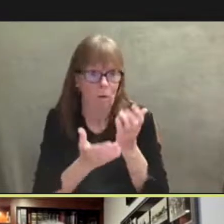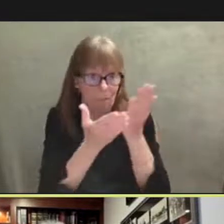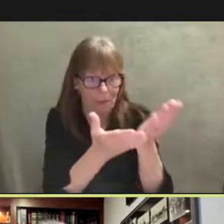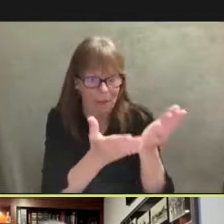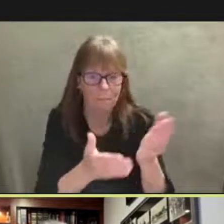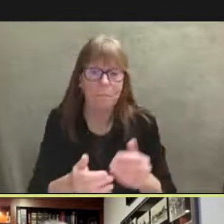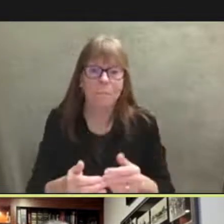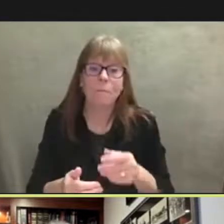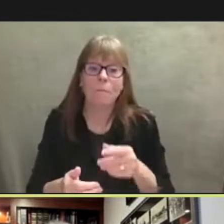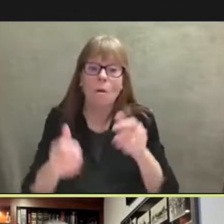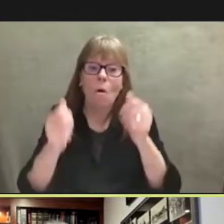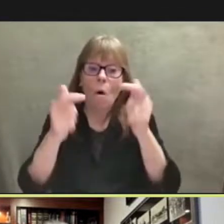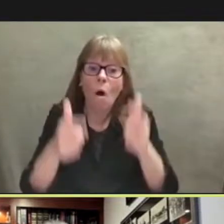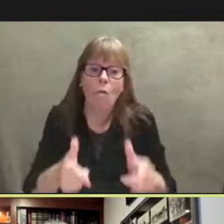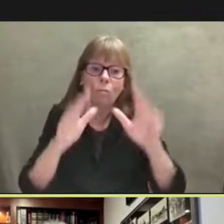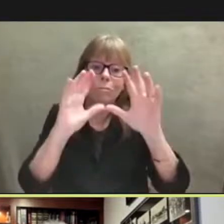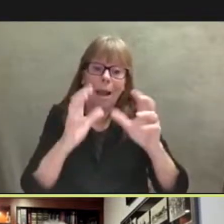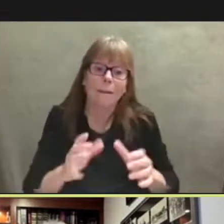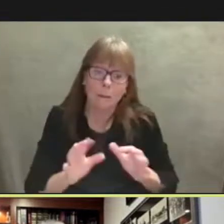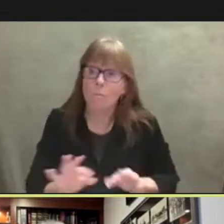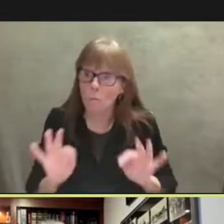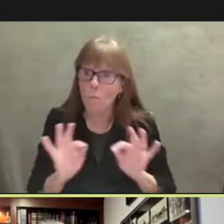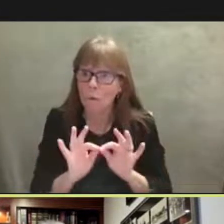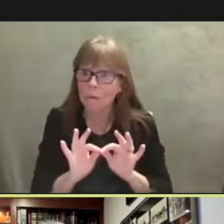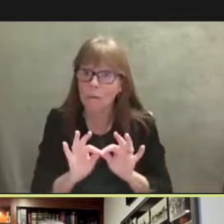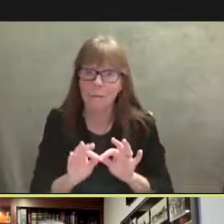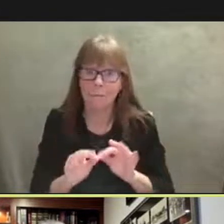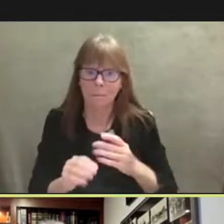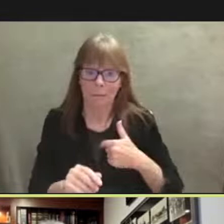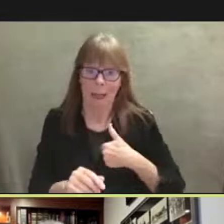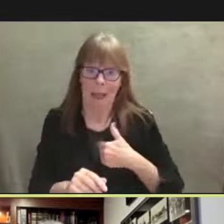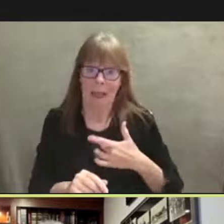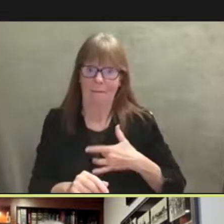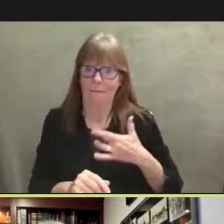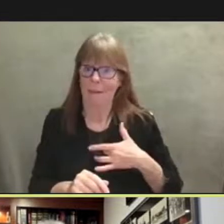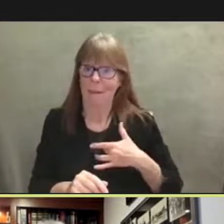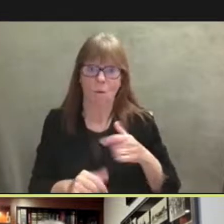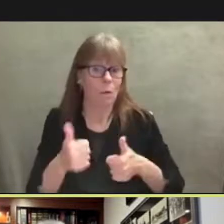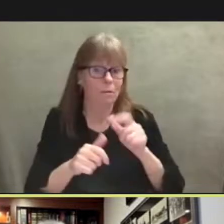of issues are important, in my estimation, none is more important than healthcare.